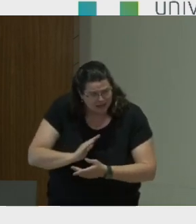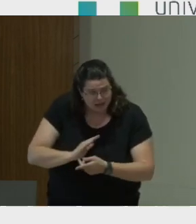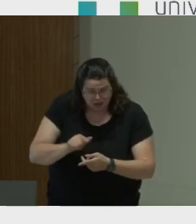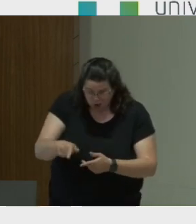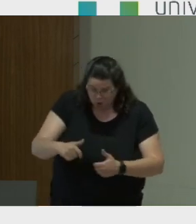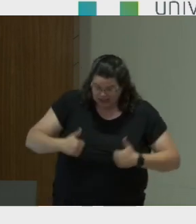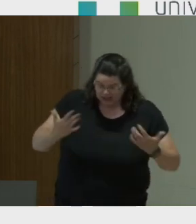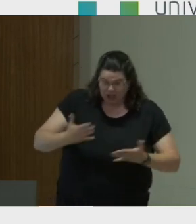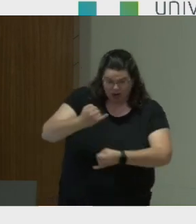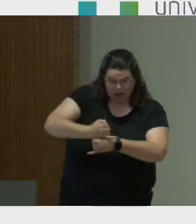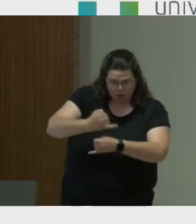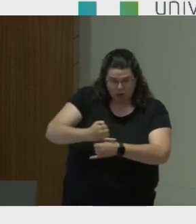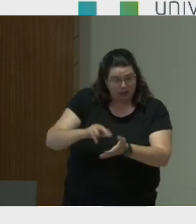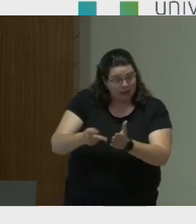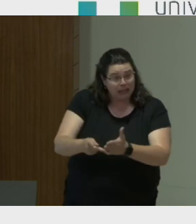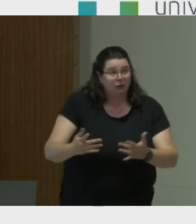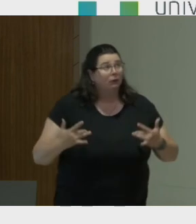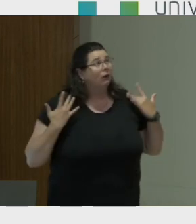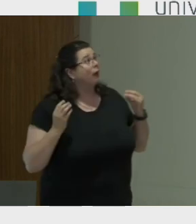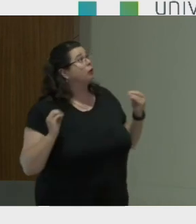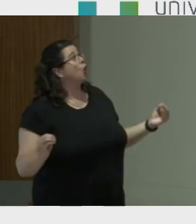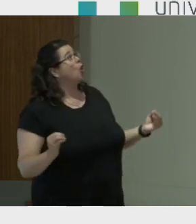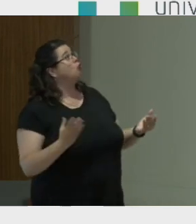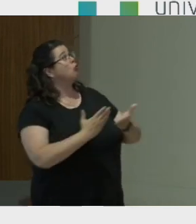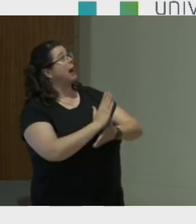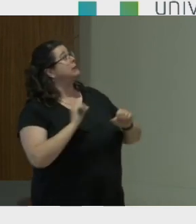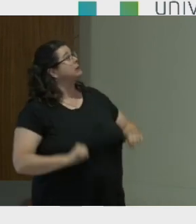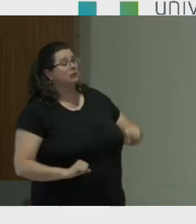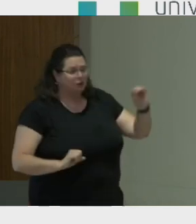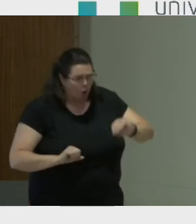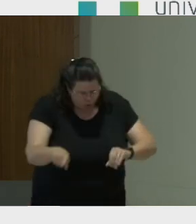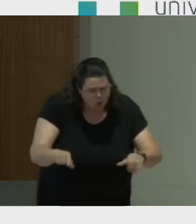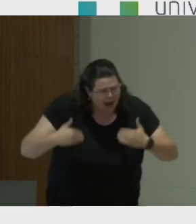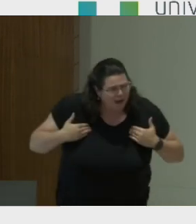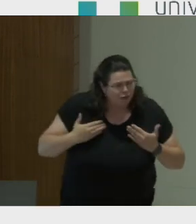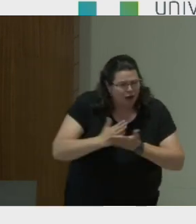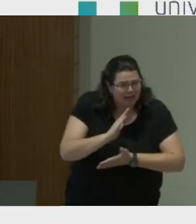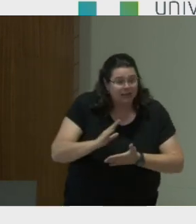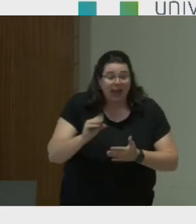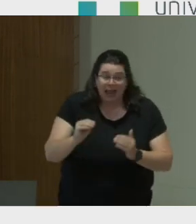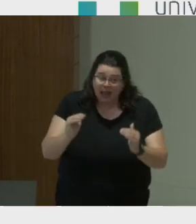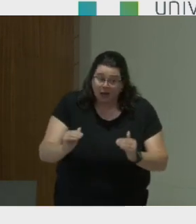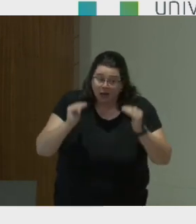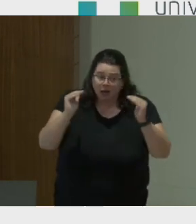care, and to raise awareness for humiliation for the power differences in